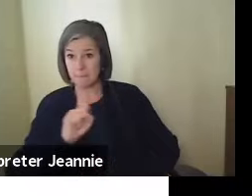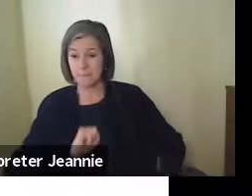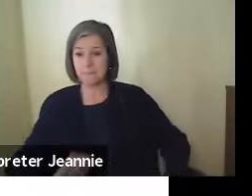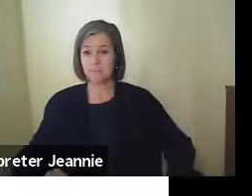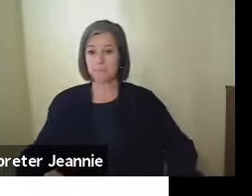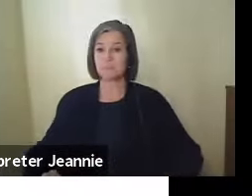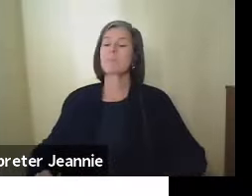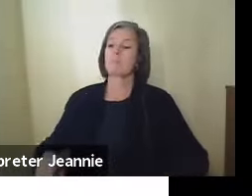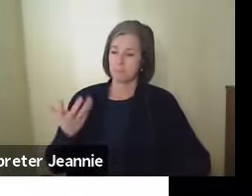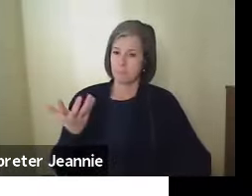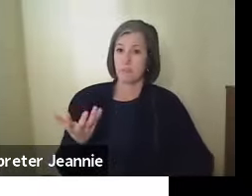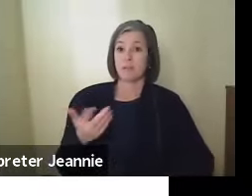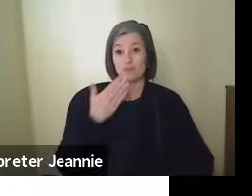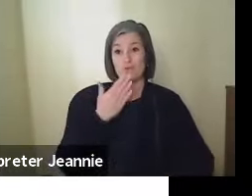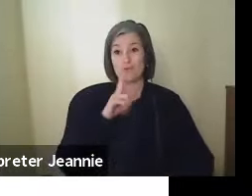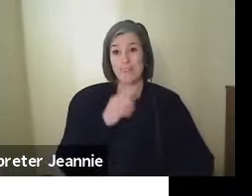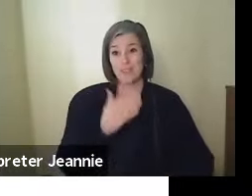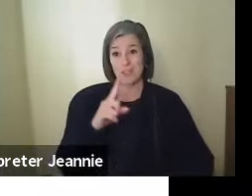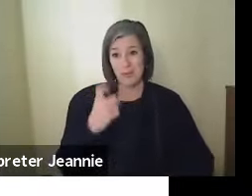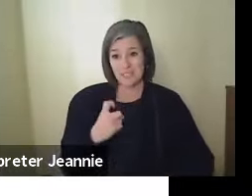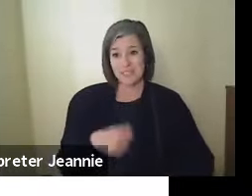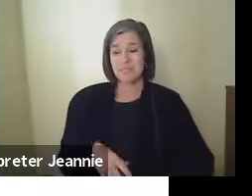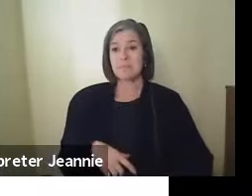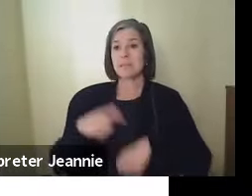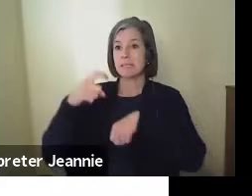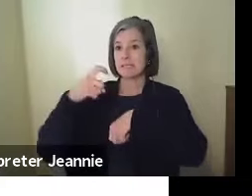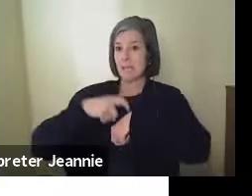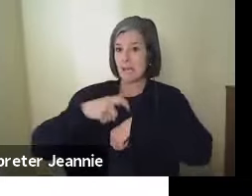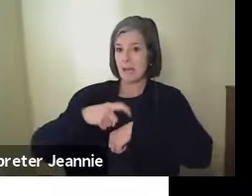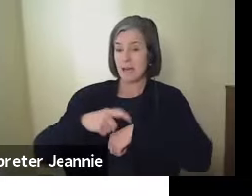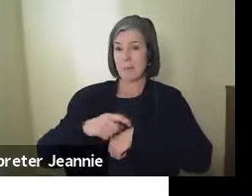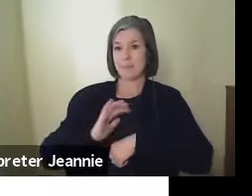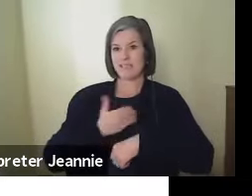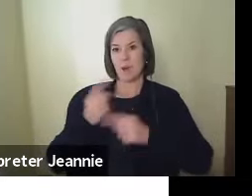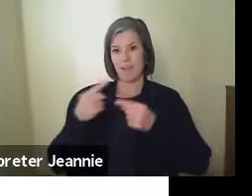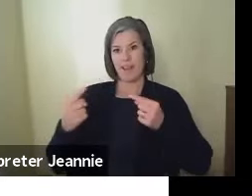So those are really good questions. Time is our enemy here and we only